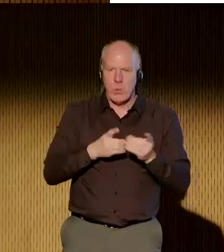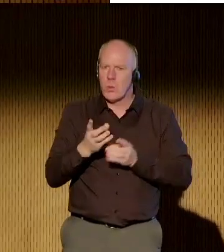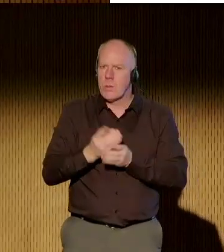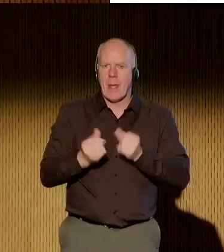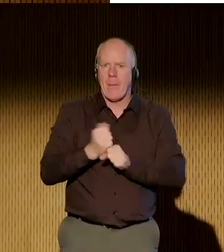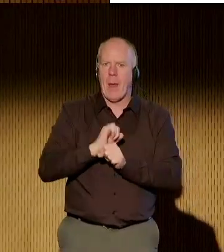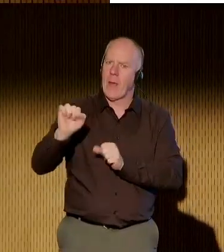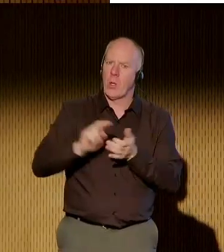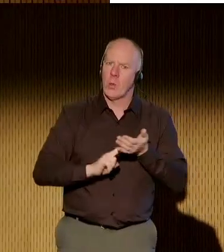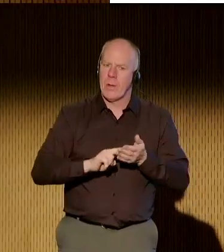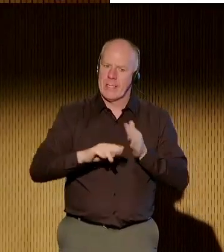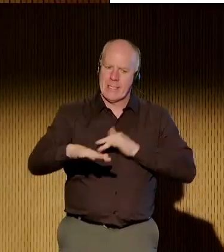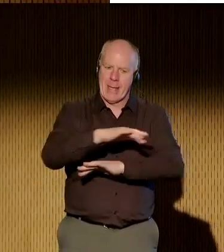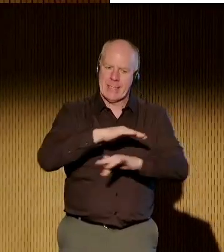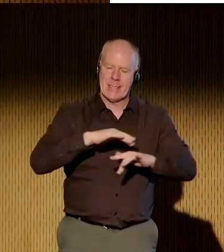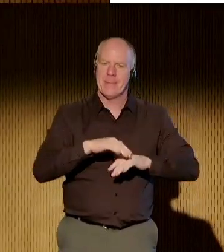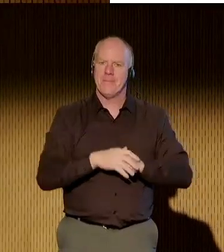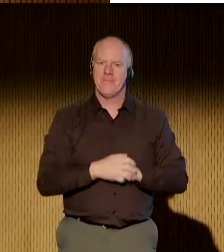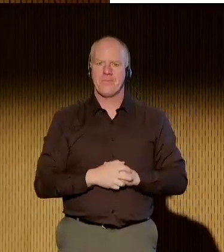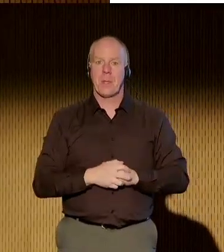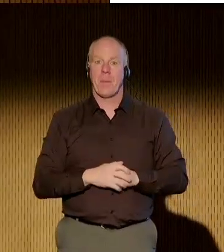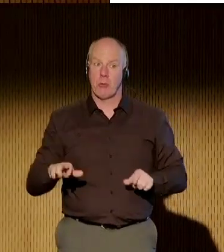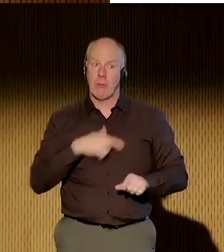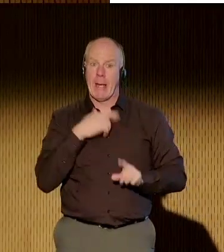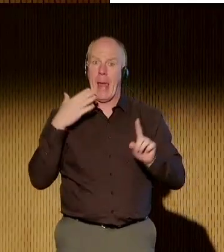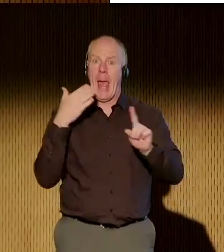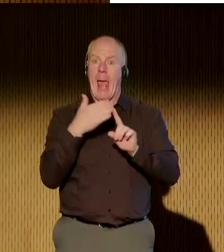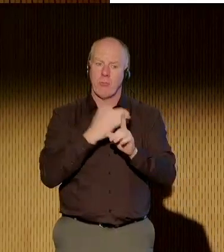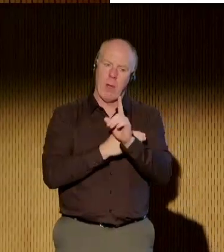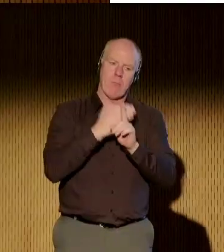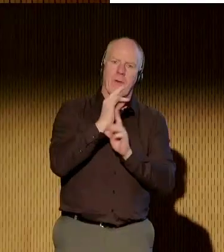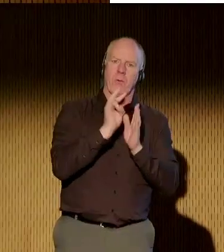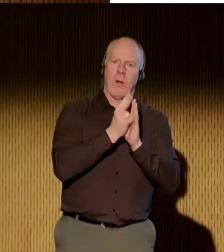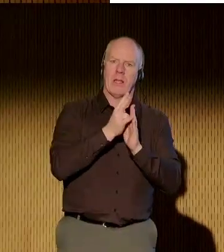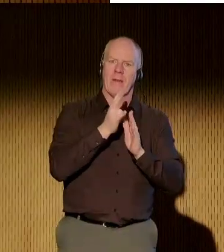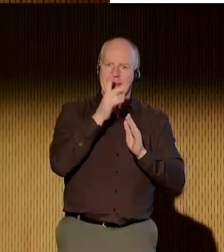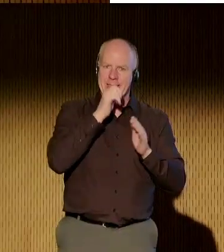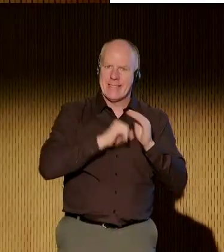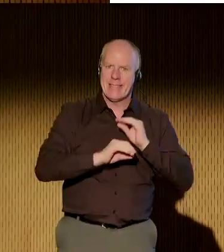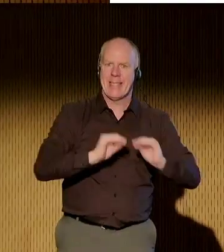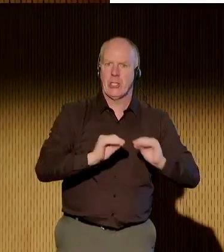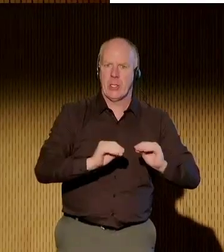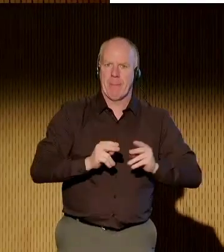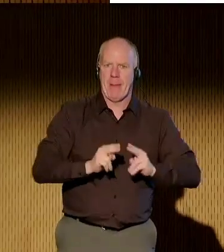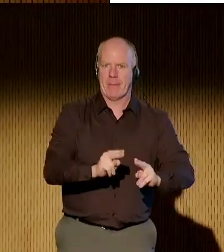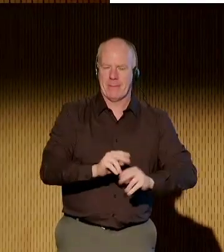use and adapt their space with the ultimate goal of improving the quality of teaching. Of course,